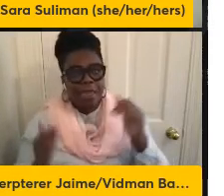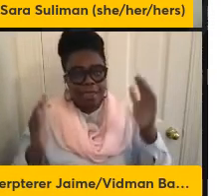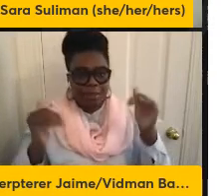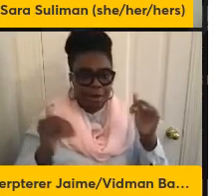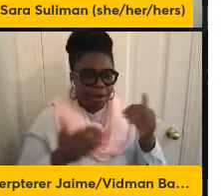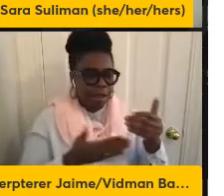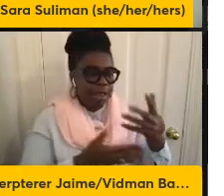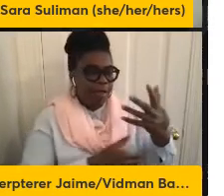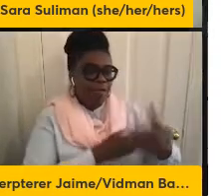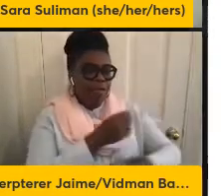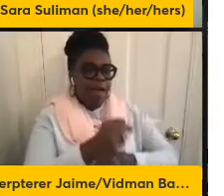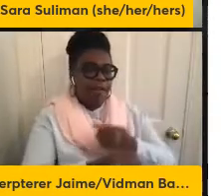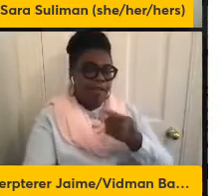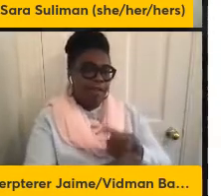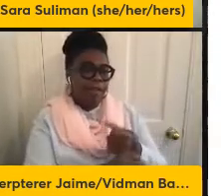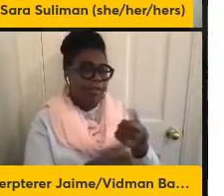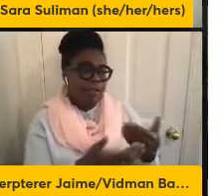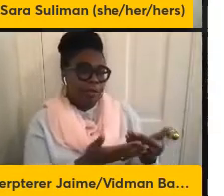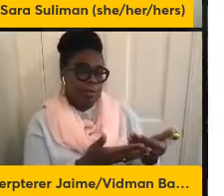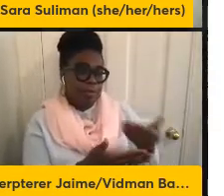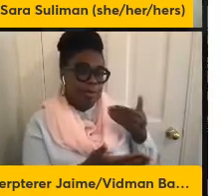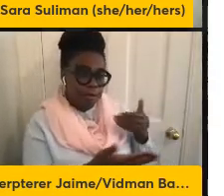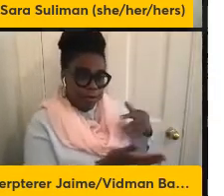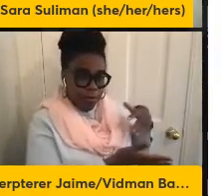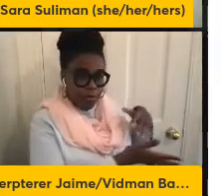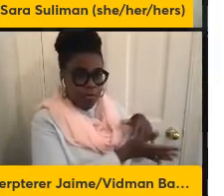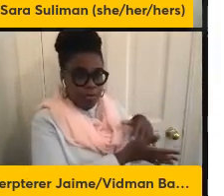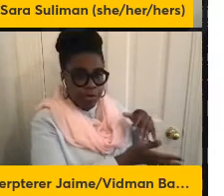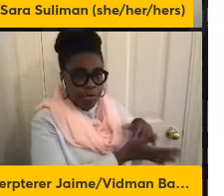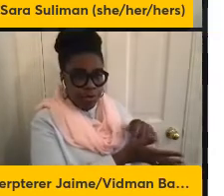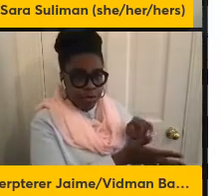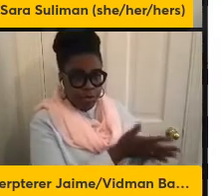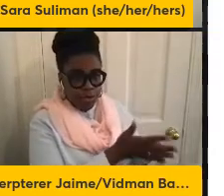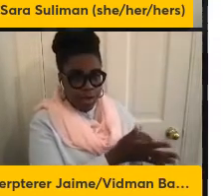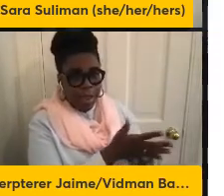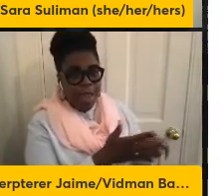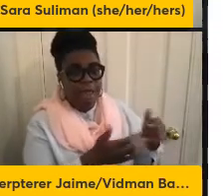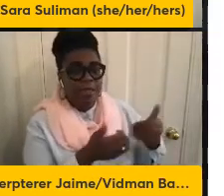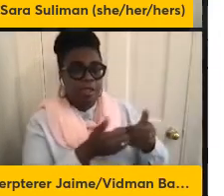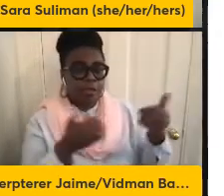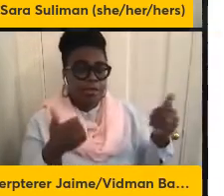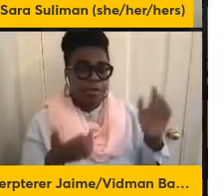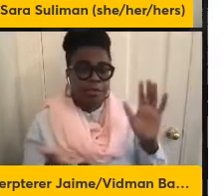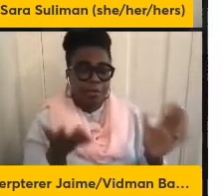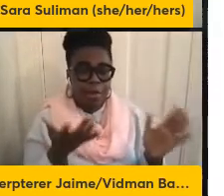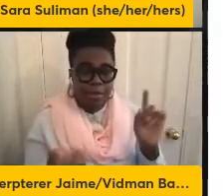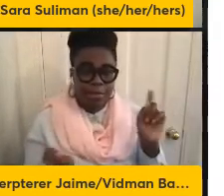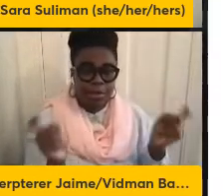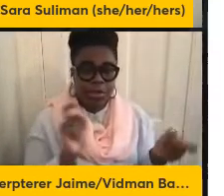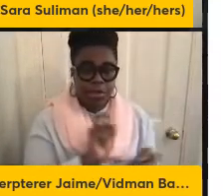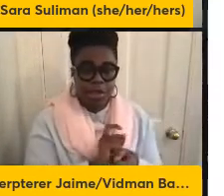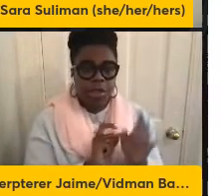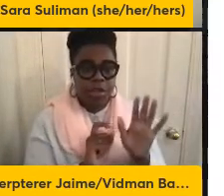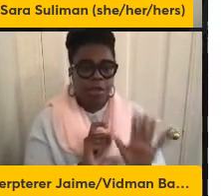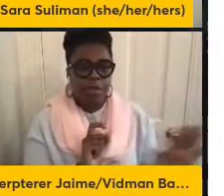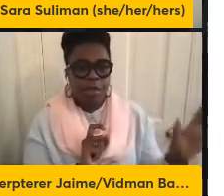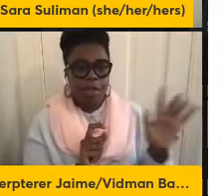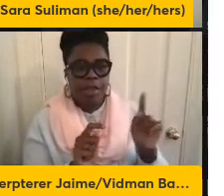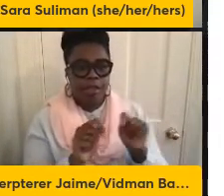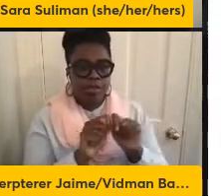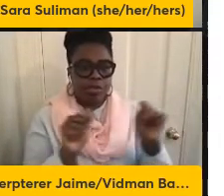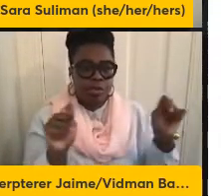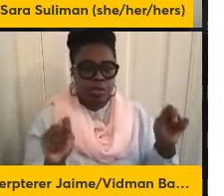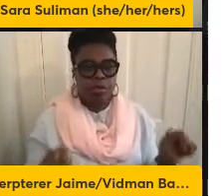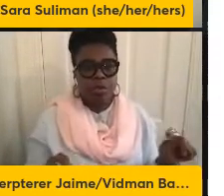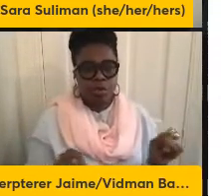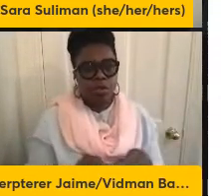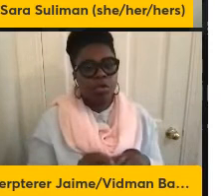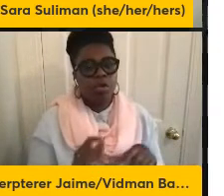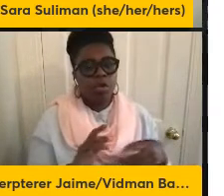after the initial study, and also, the in vitro differentiation might change their transcriptional profiles. But now we have an